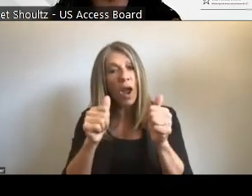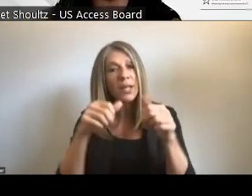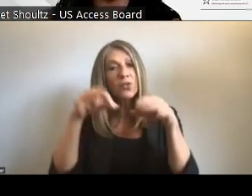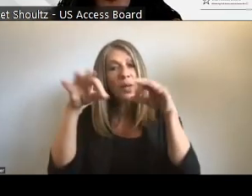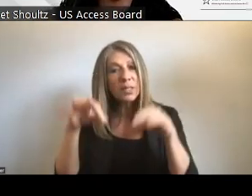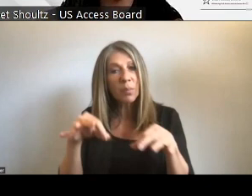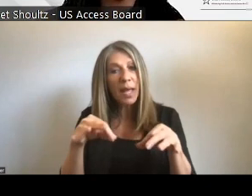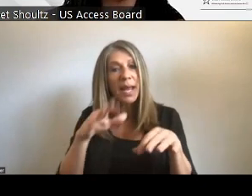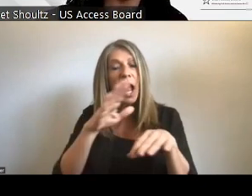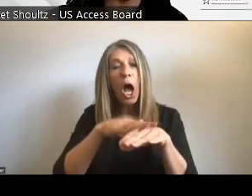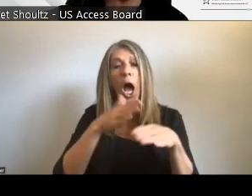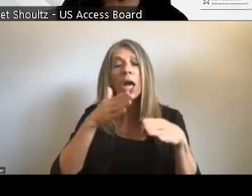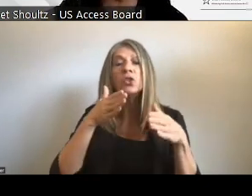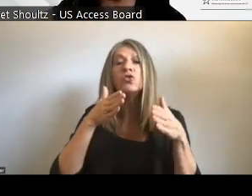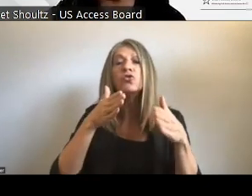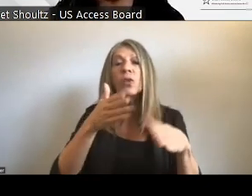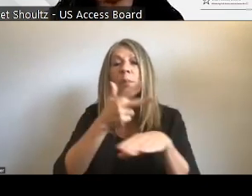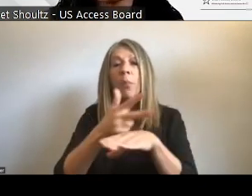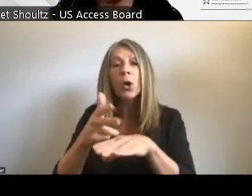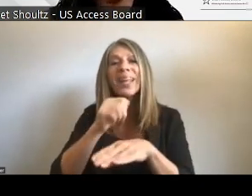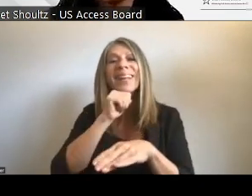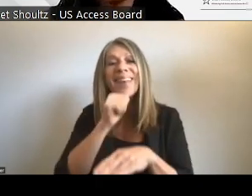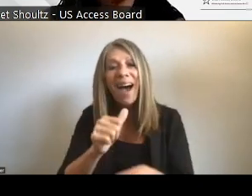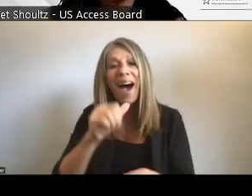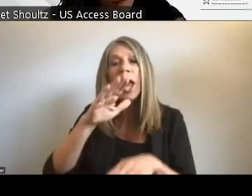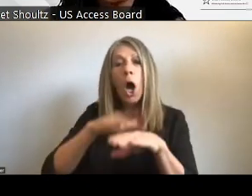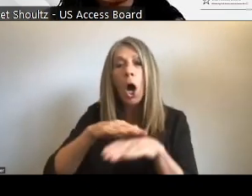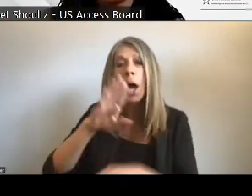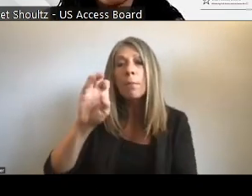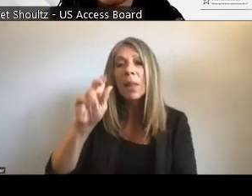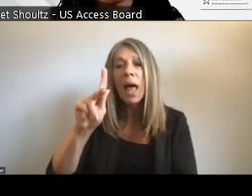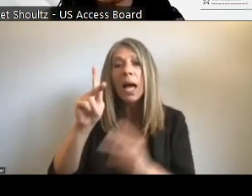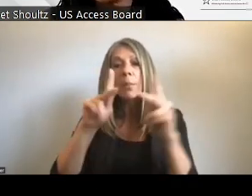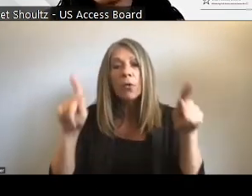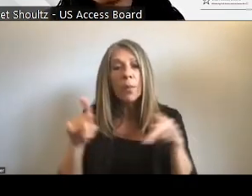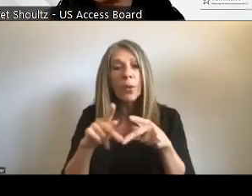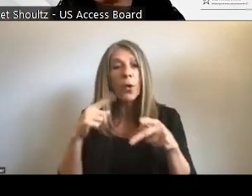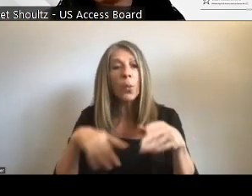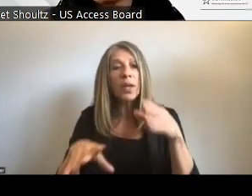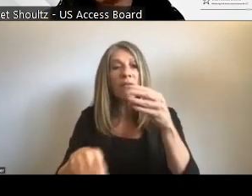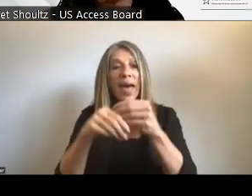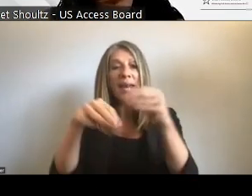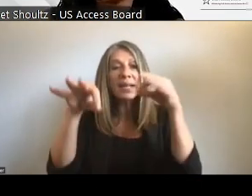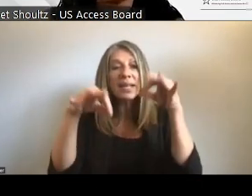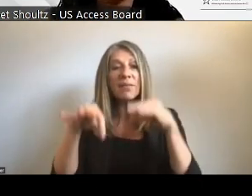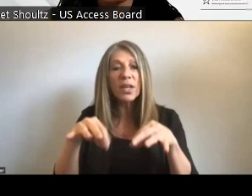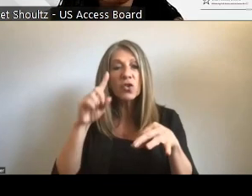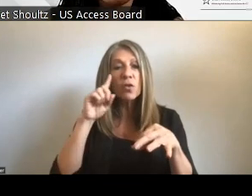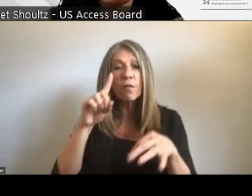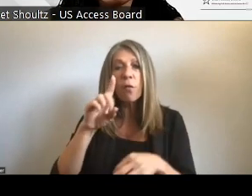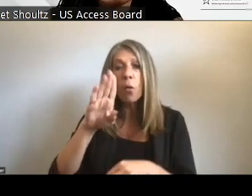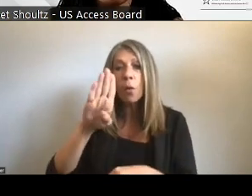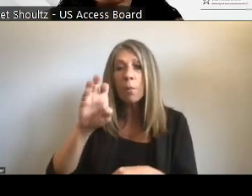on-street parking that is not on a block perimeter. We have added a definition for "Block Perimeter"